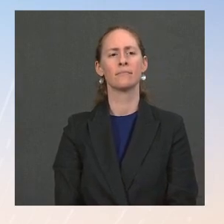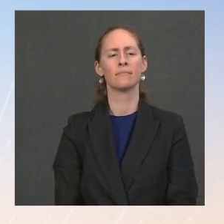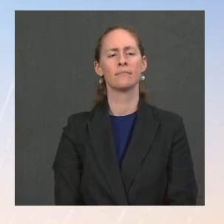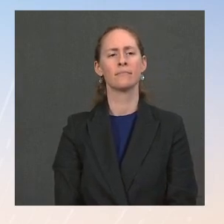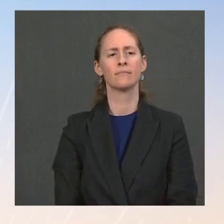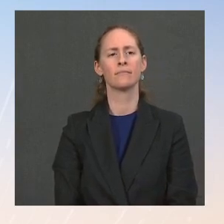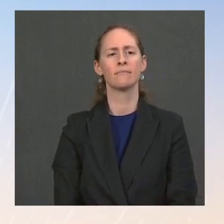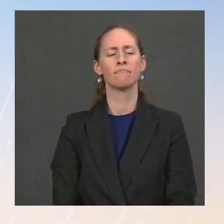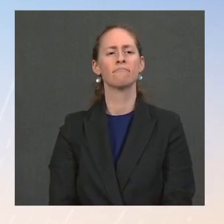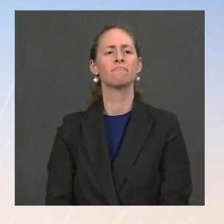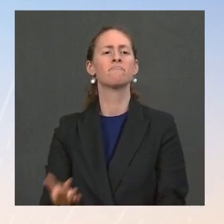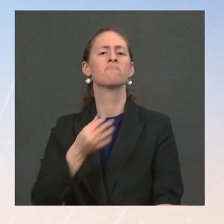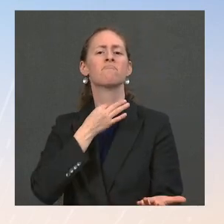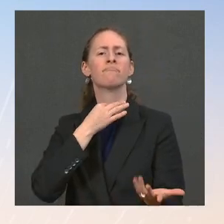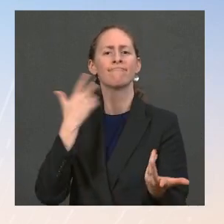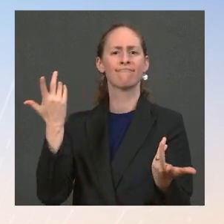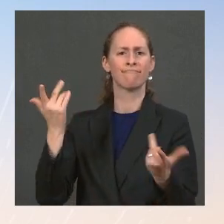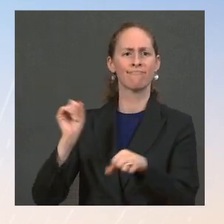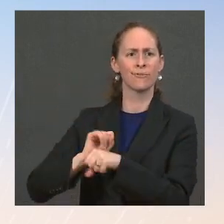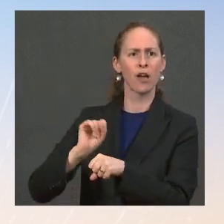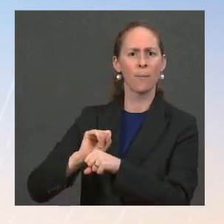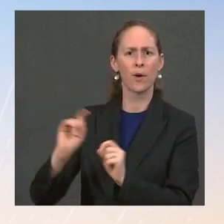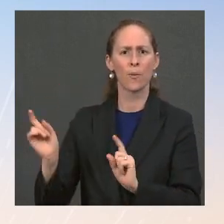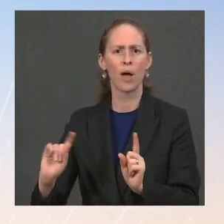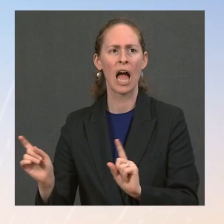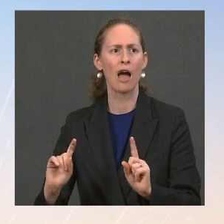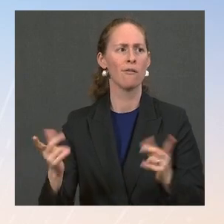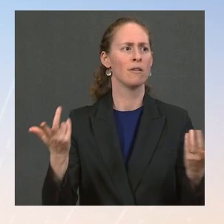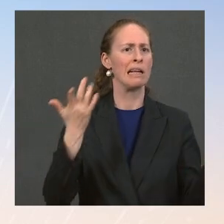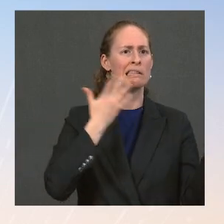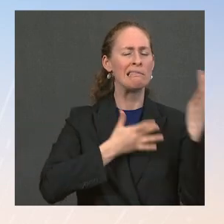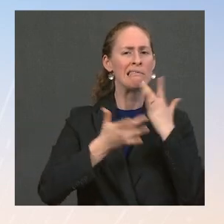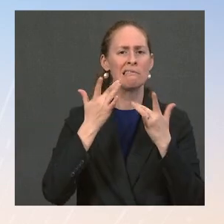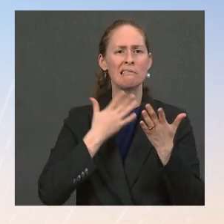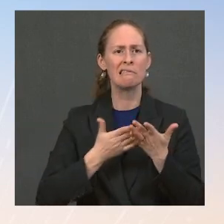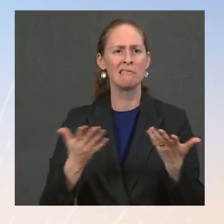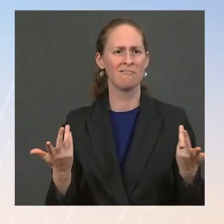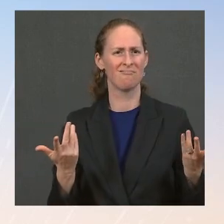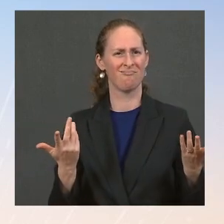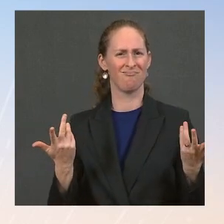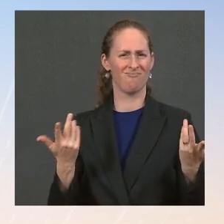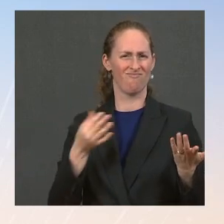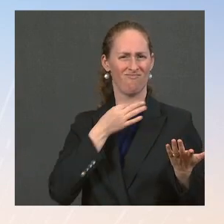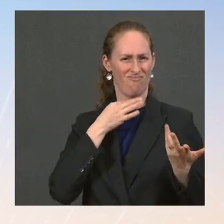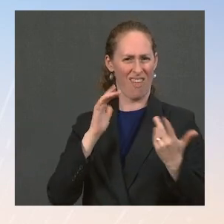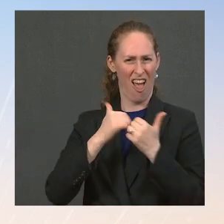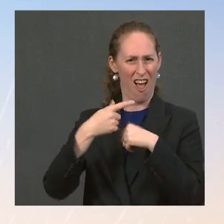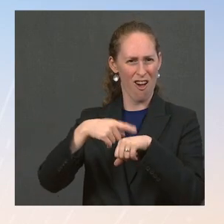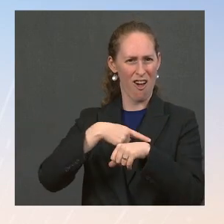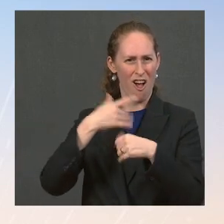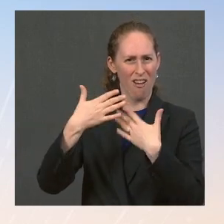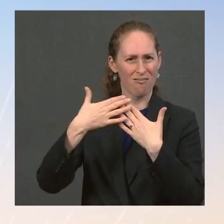How long does the White House expect those issues to go on? Ms. Psaki: Supply ch- -- global supply chain issues? The Press: Yeah, what's your best guess for how long